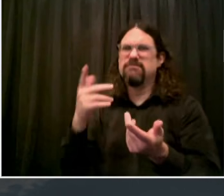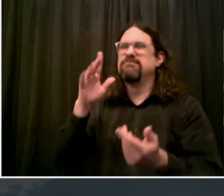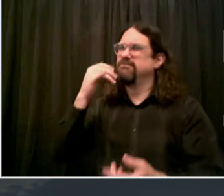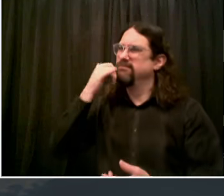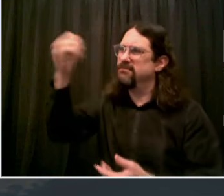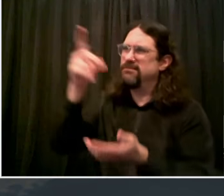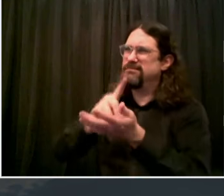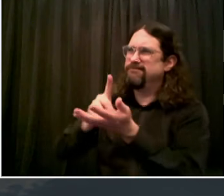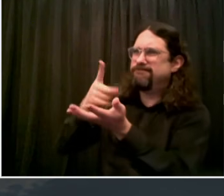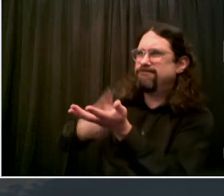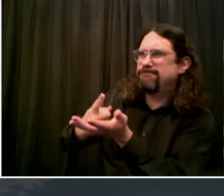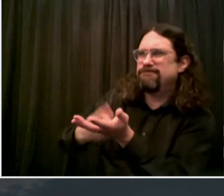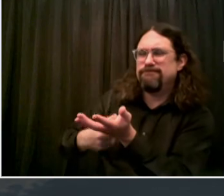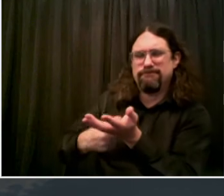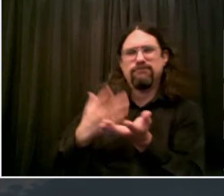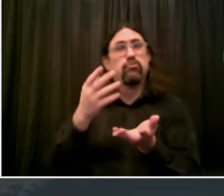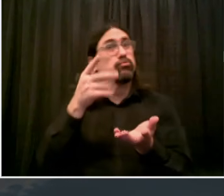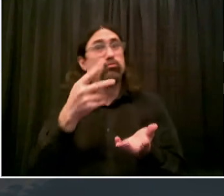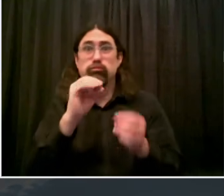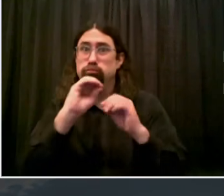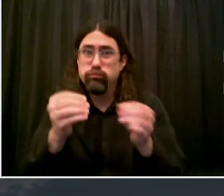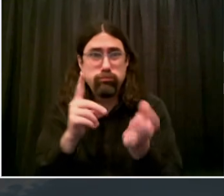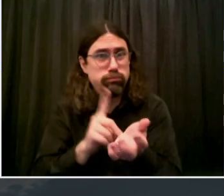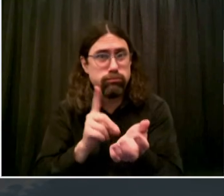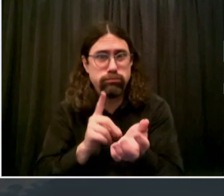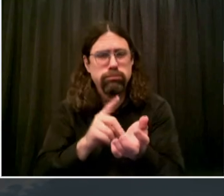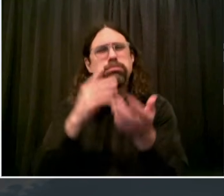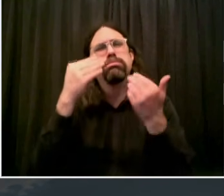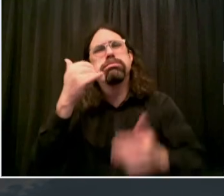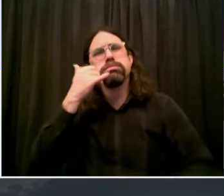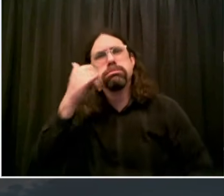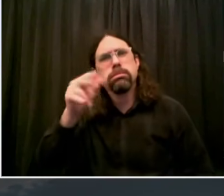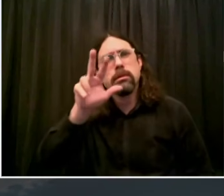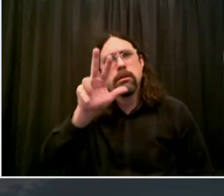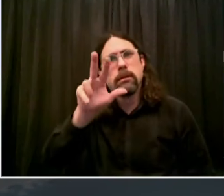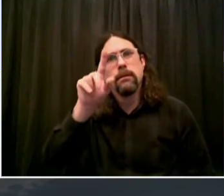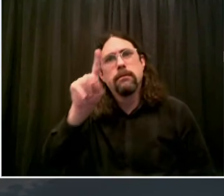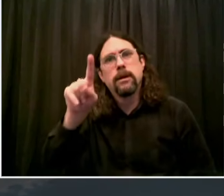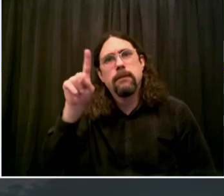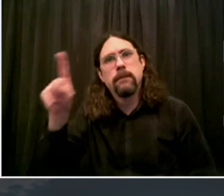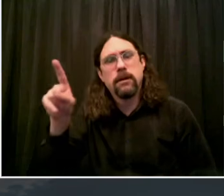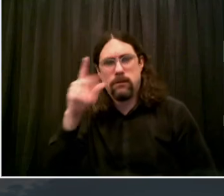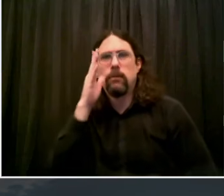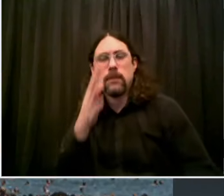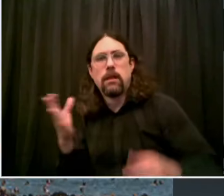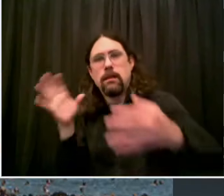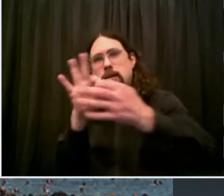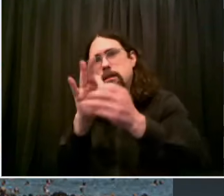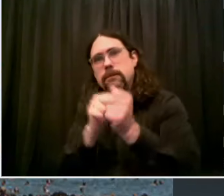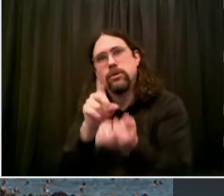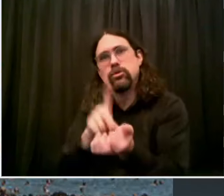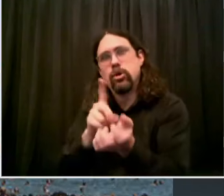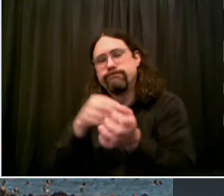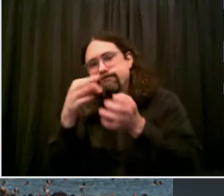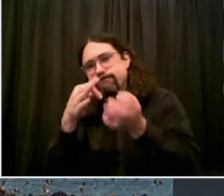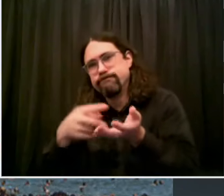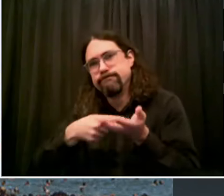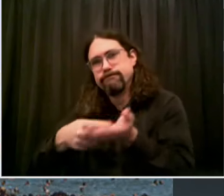HELP. NOW, TURNING TO SOMETHING THAT IS